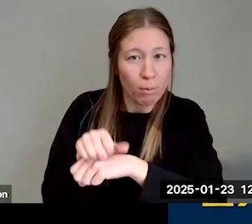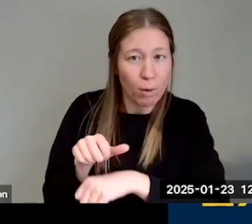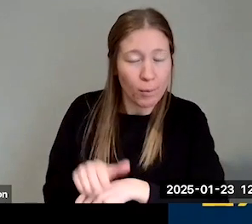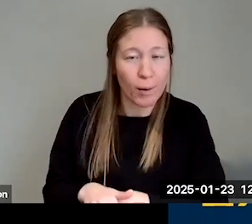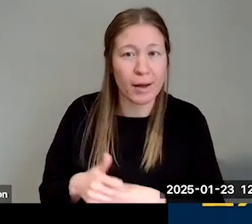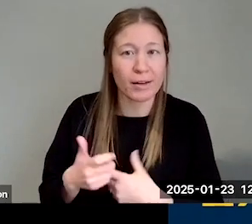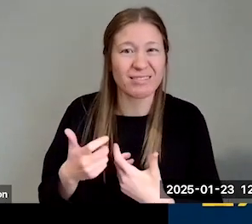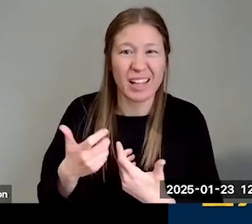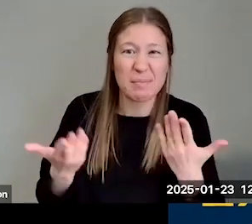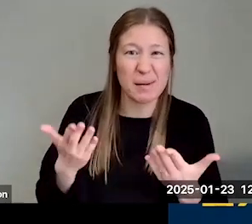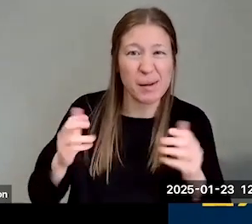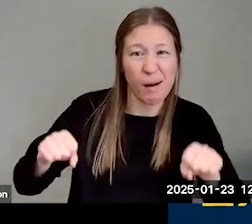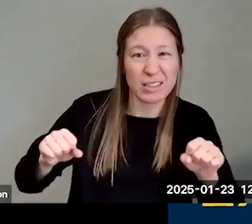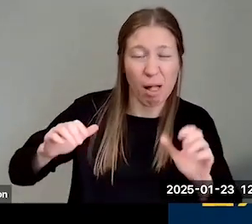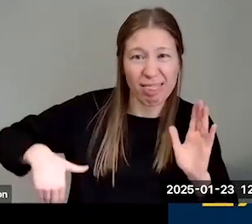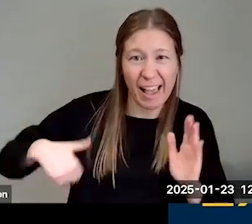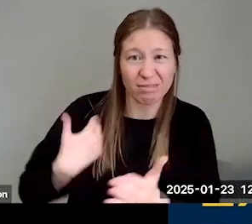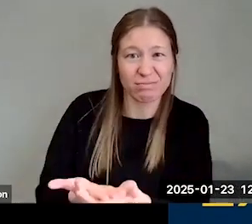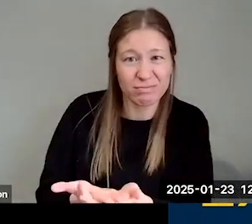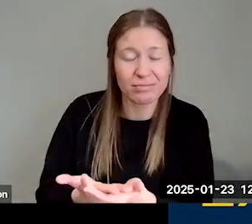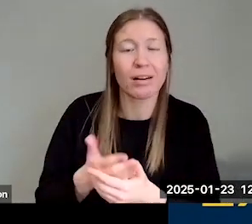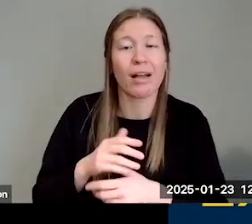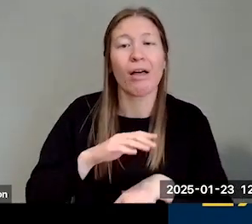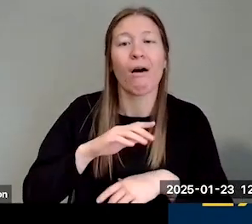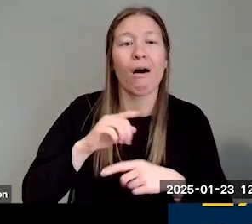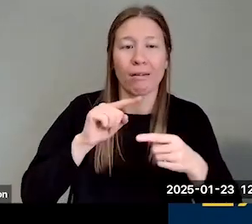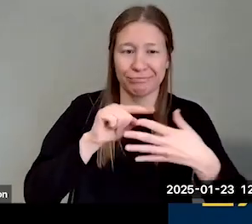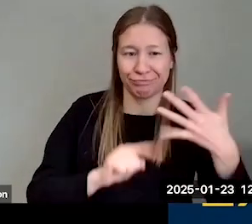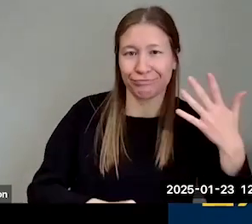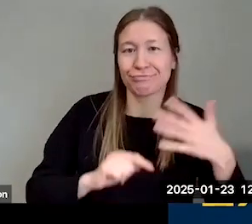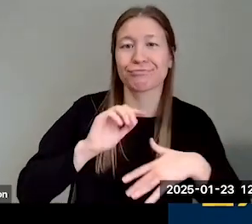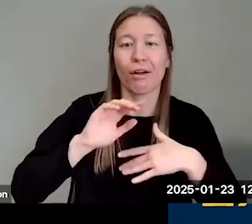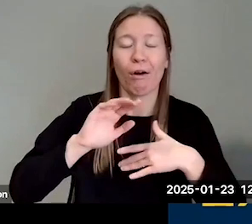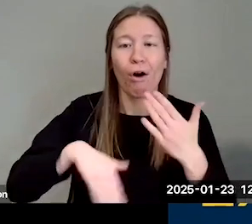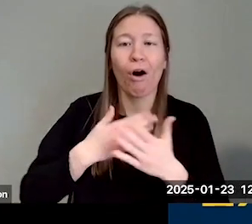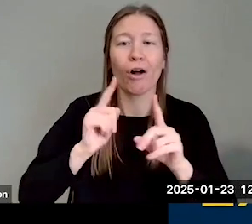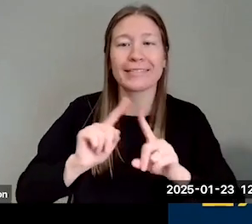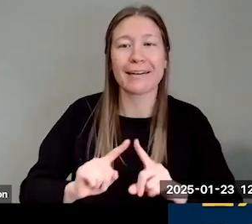These are all examples of disclosures to an instructor